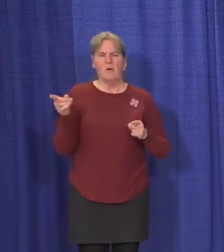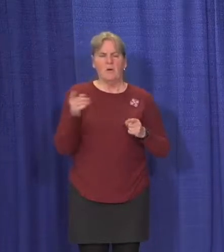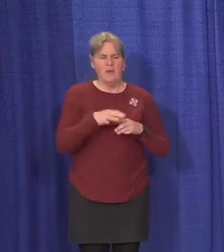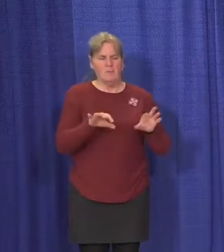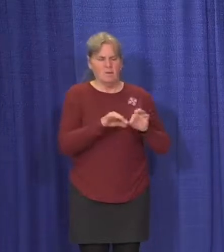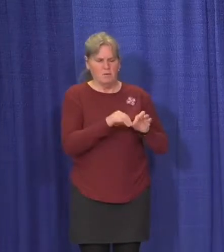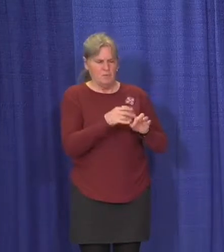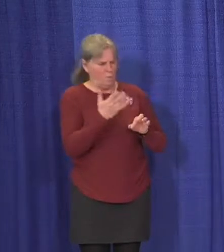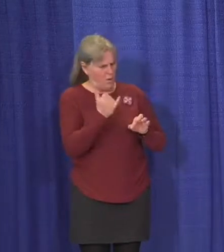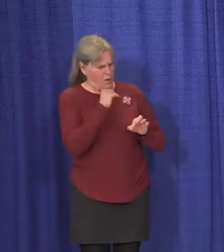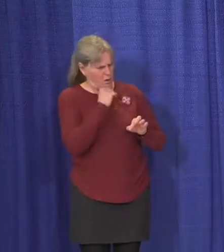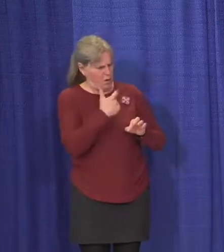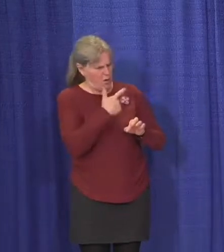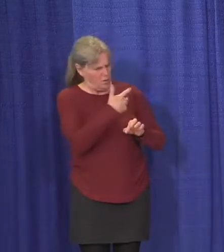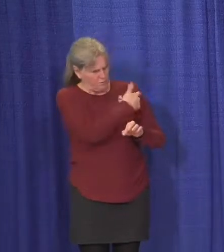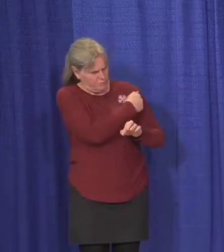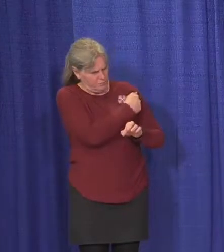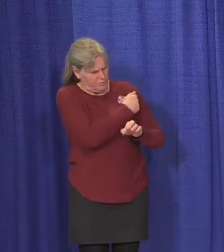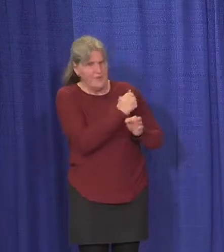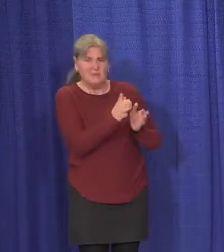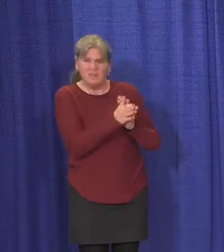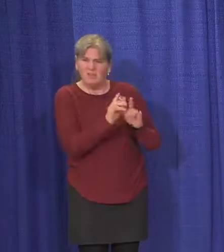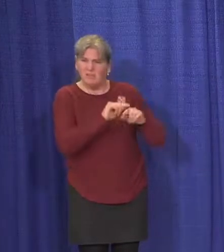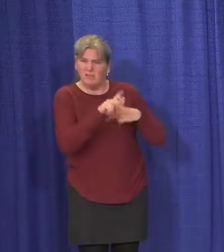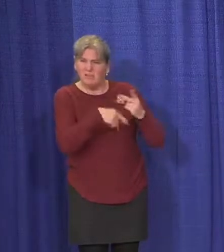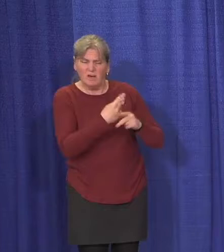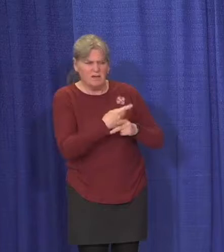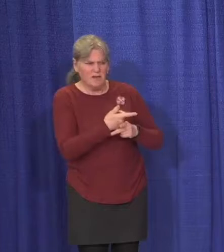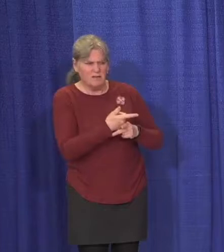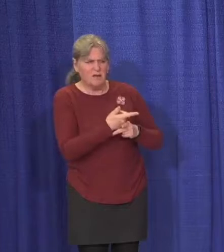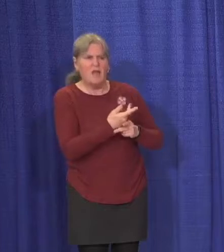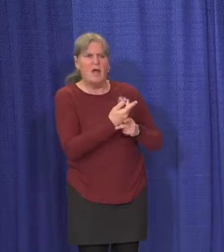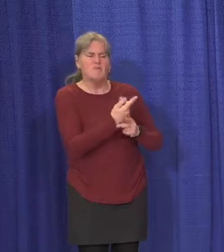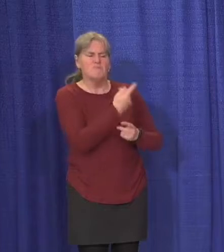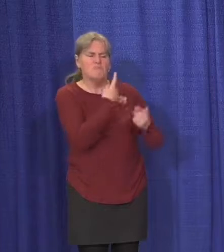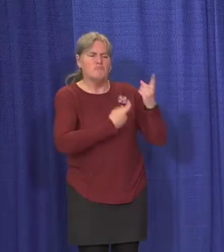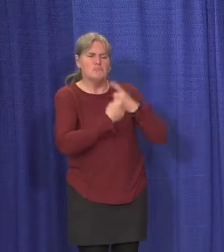McPhee described. Those questions and concerns can